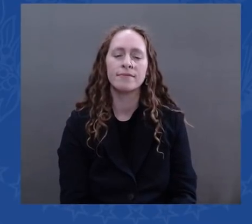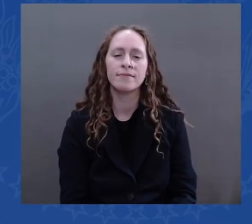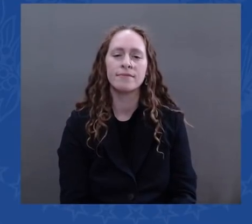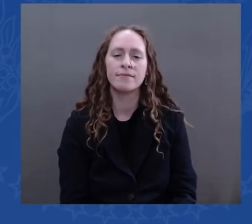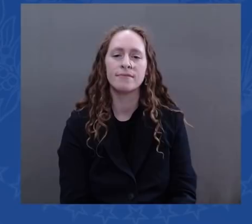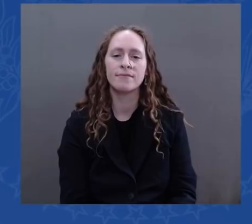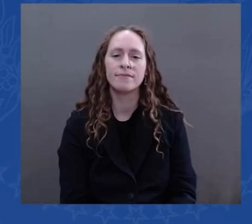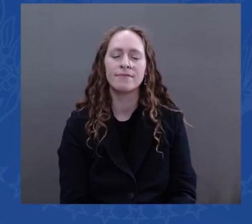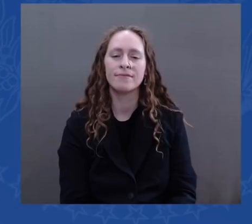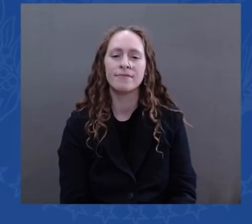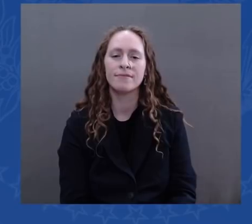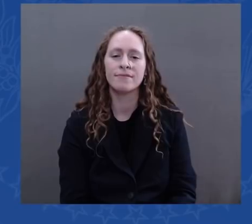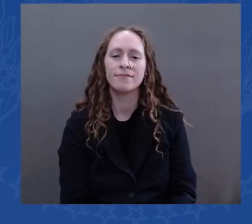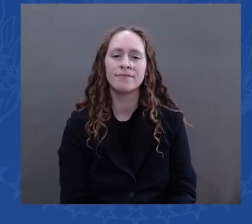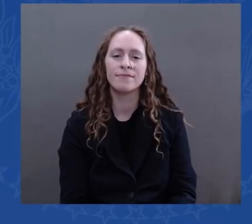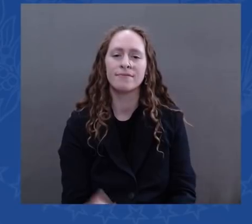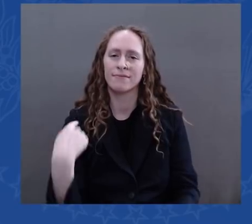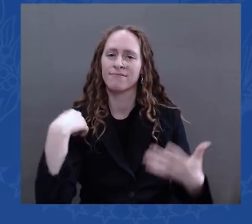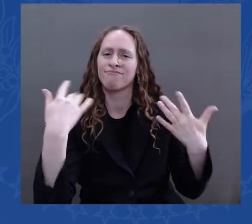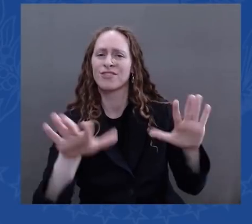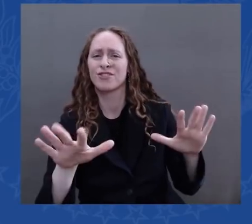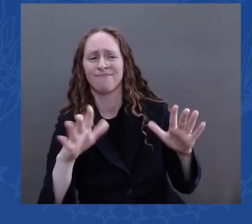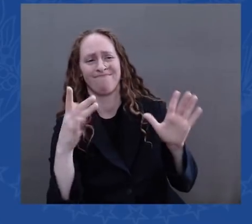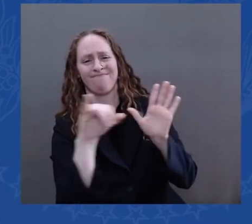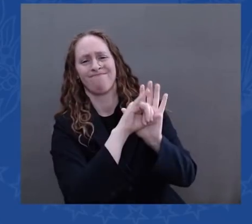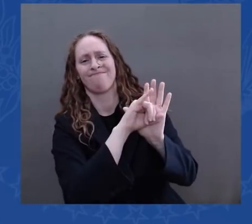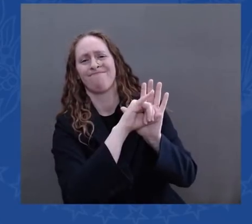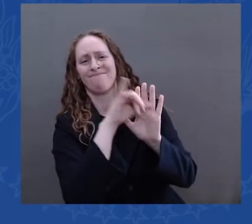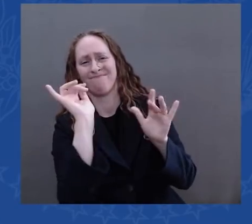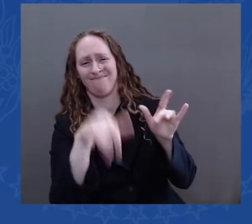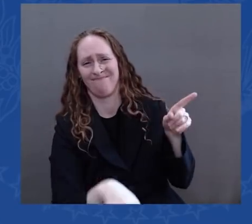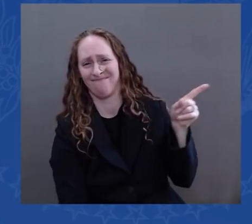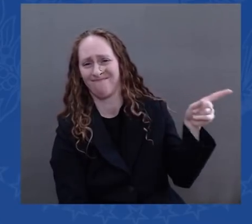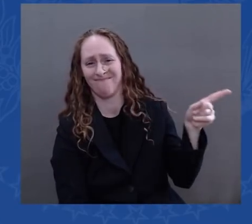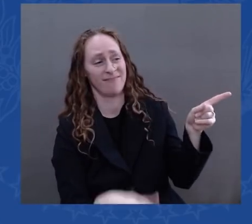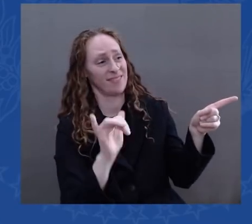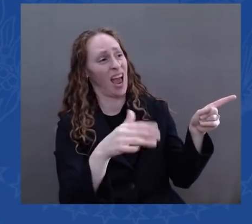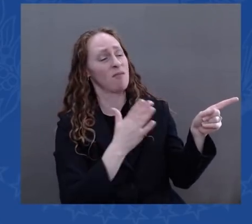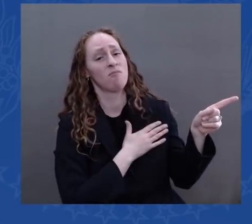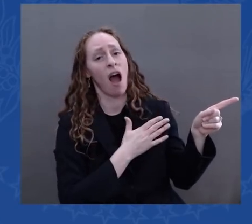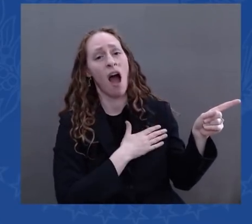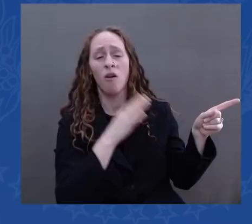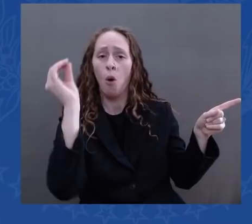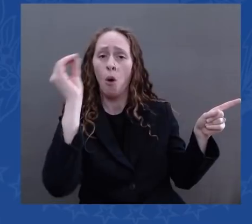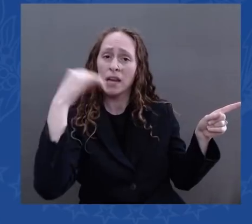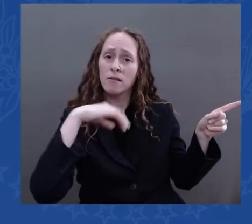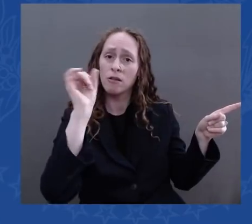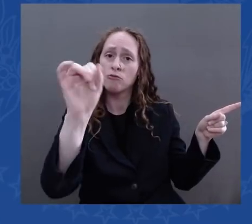I think is just not rational. The Press: You didn't say whether you'd meet him again. Would you meet with President Putin ever again? The President: It depen- --